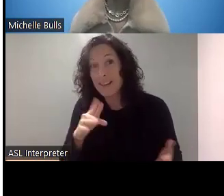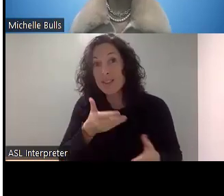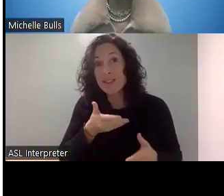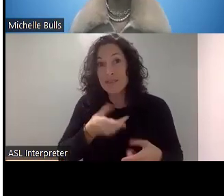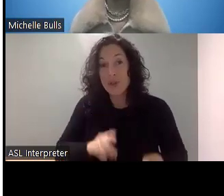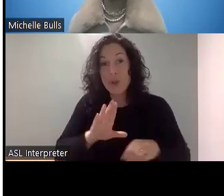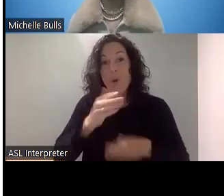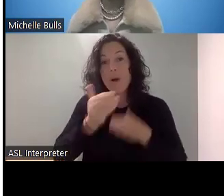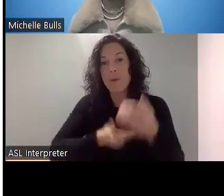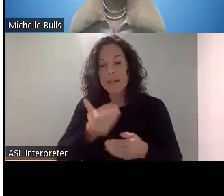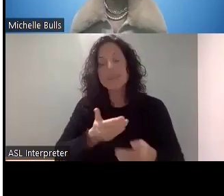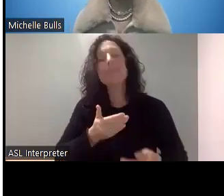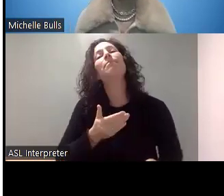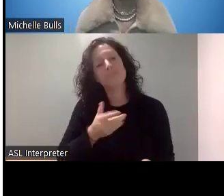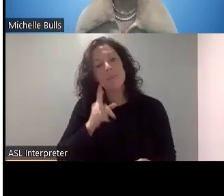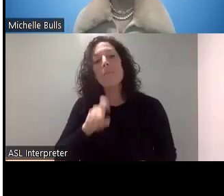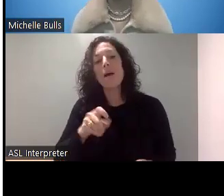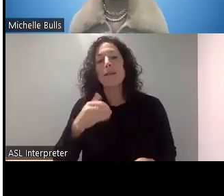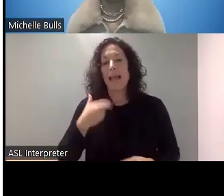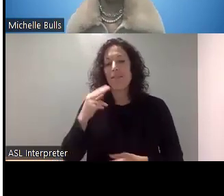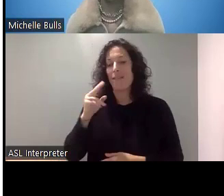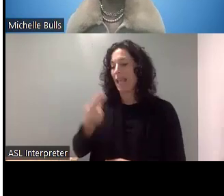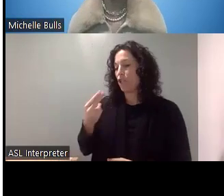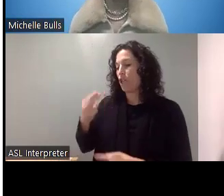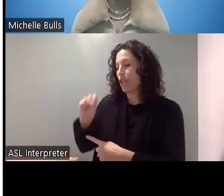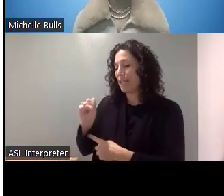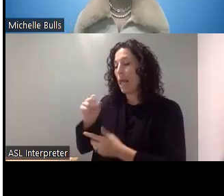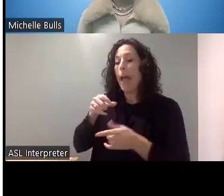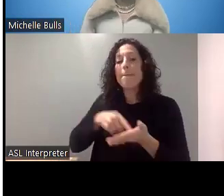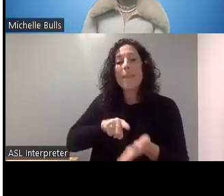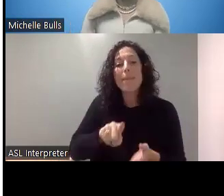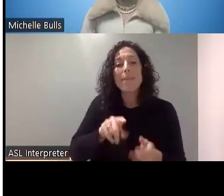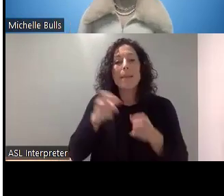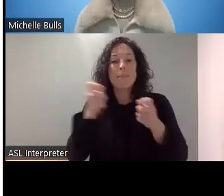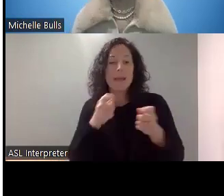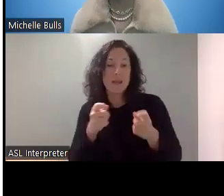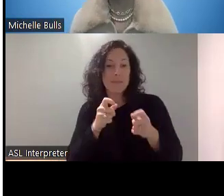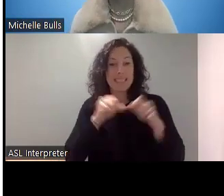you have to have an HHS Payment Management System account.